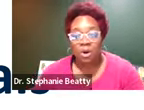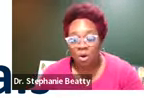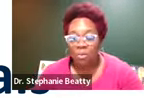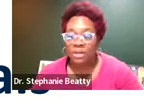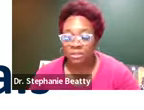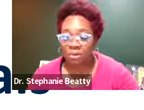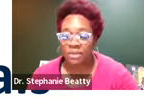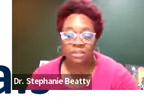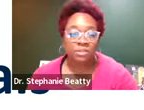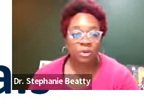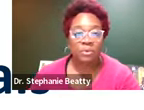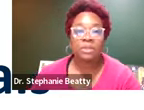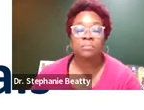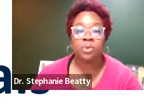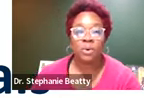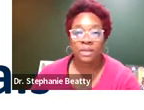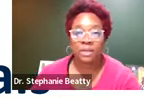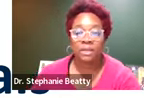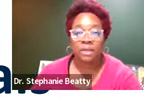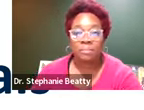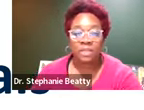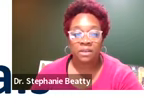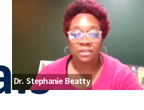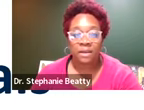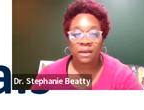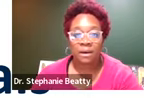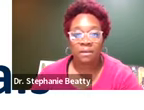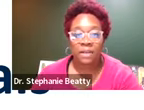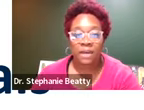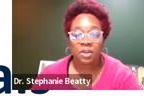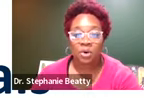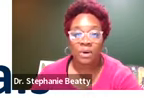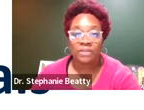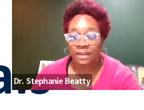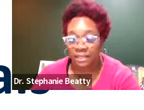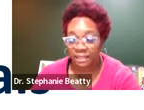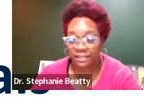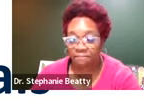But always, always consult with the employee because they know what they need.